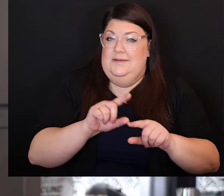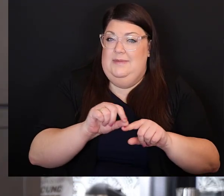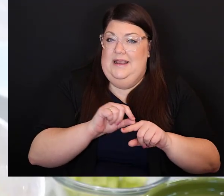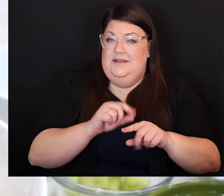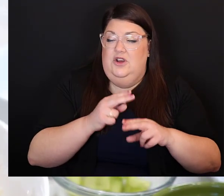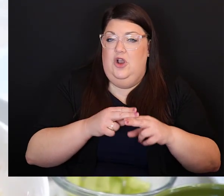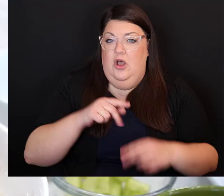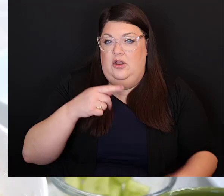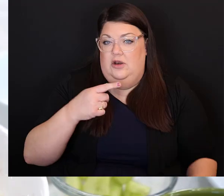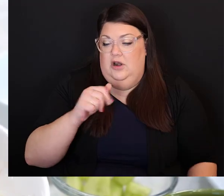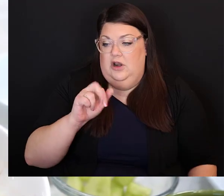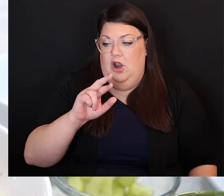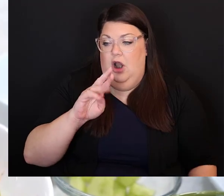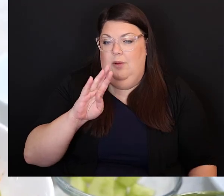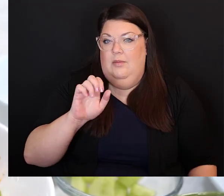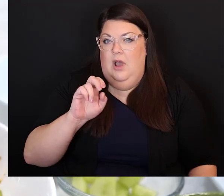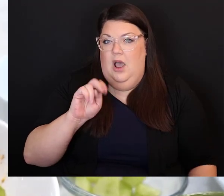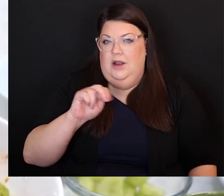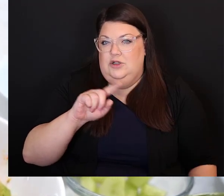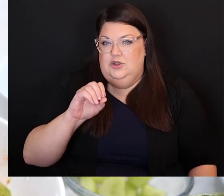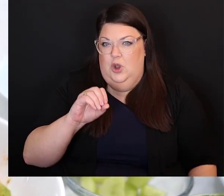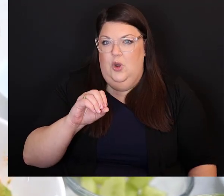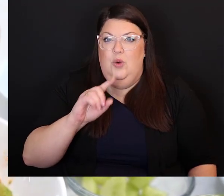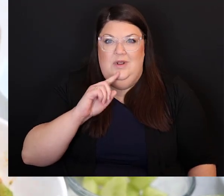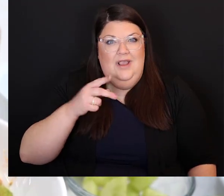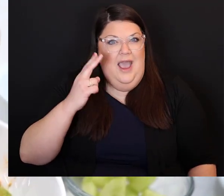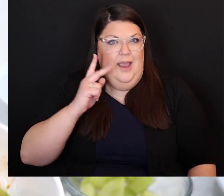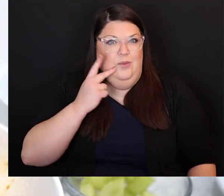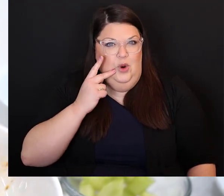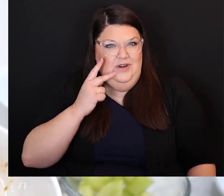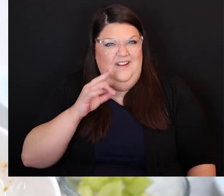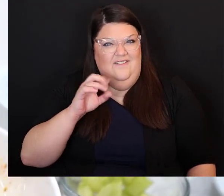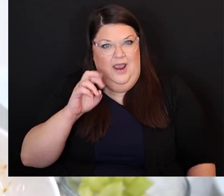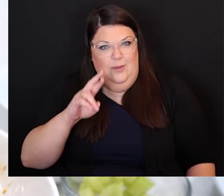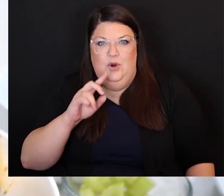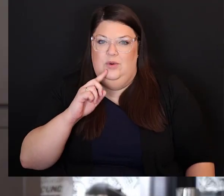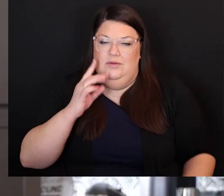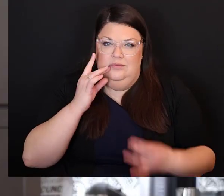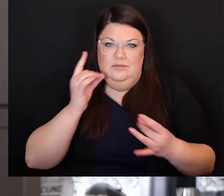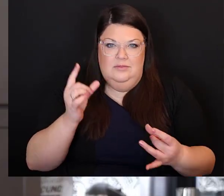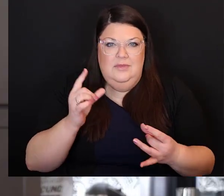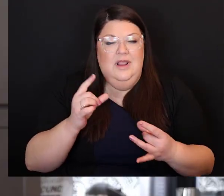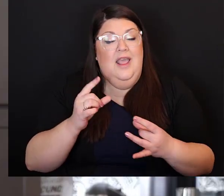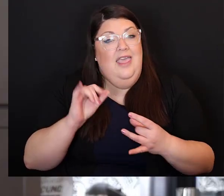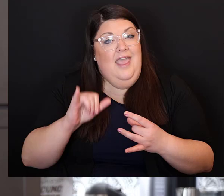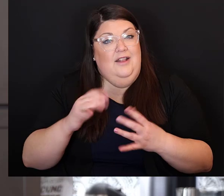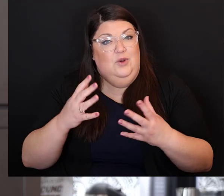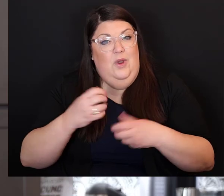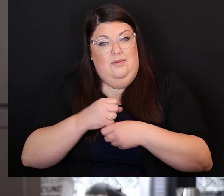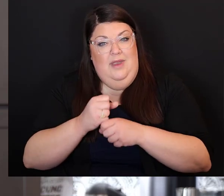and they're used a lot in Mediterranean dishes, and it's what hummus is made out of too. I'm gonna sprinkle a little bit of feta cheese on here.